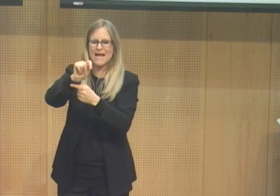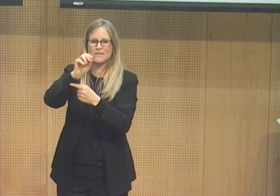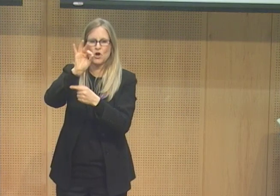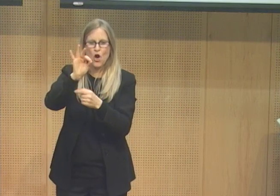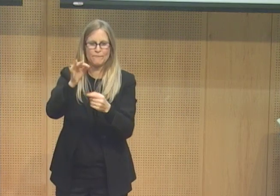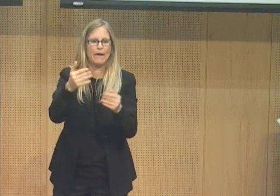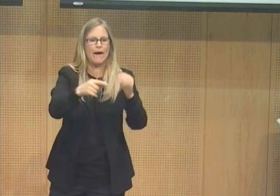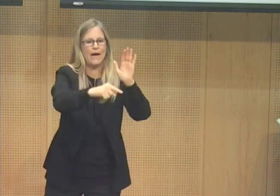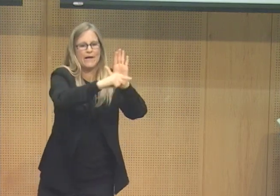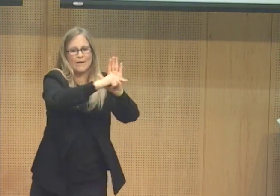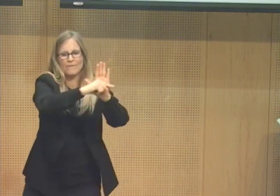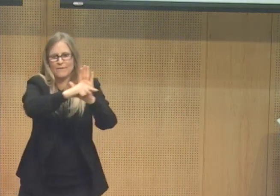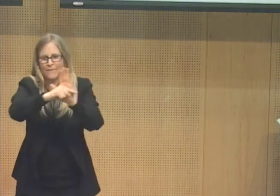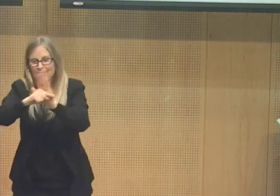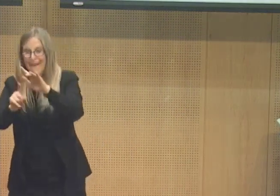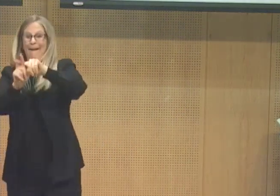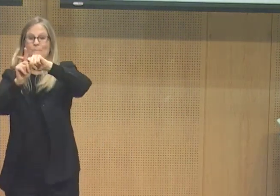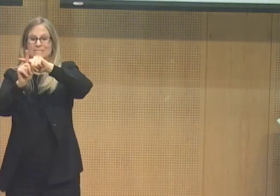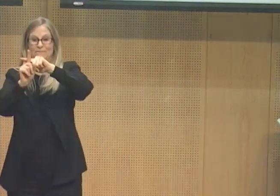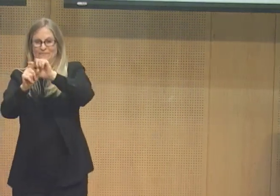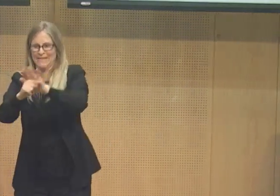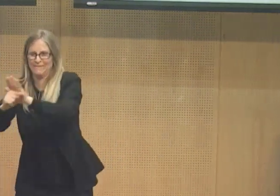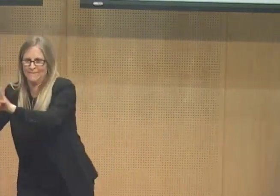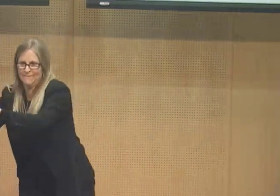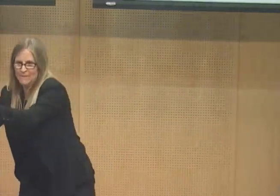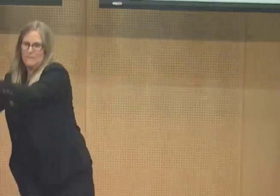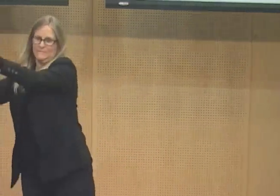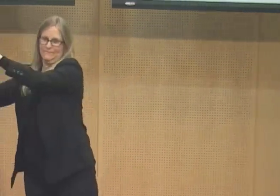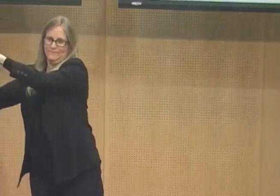so I needed to look at the entire spectrum